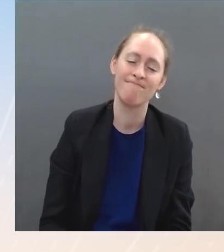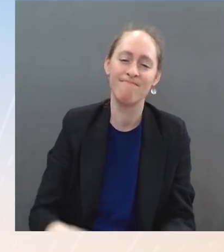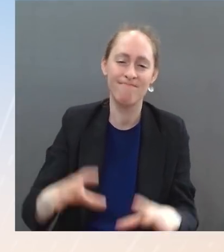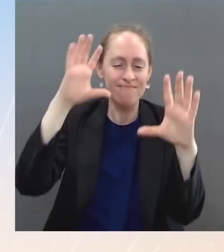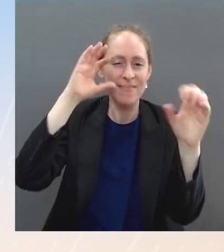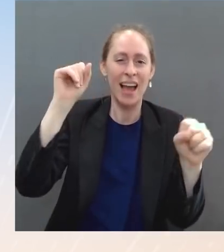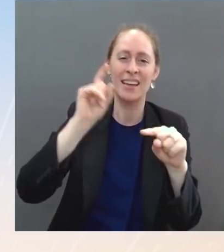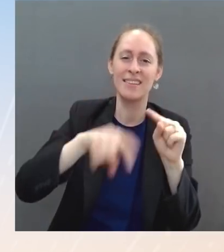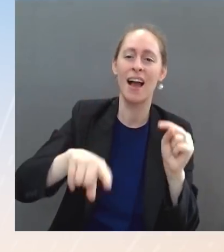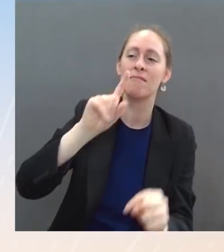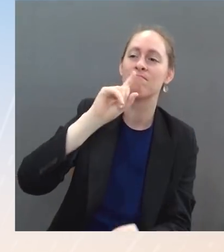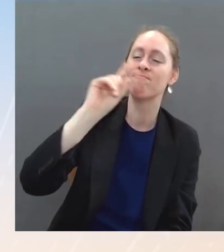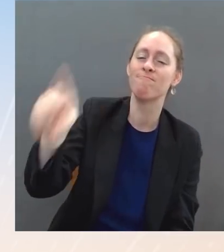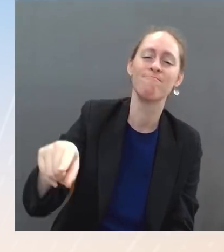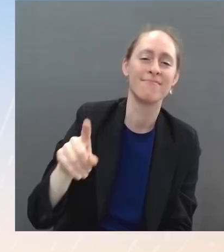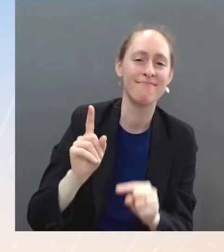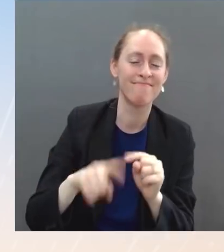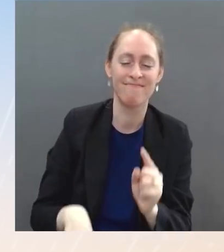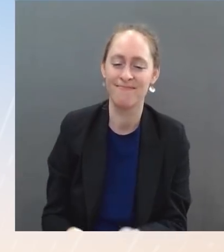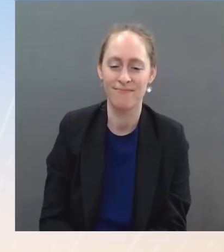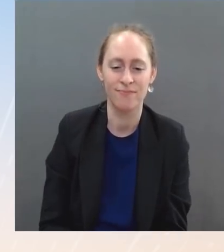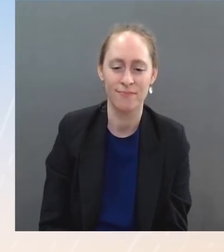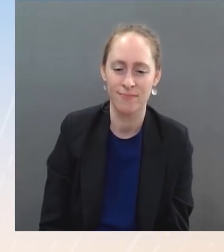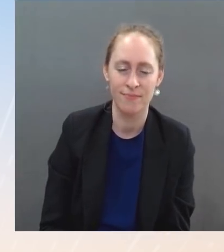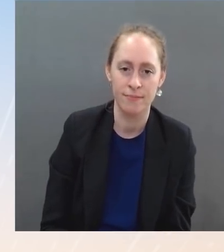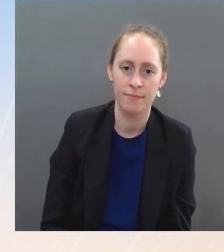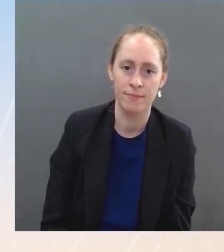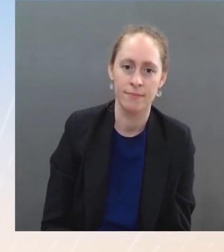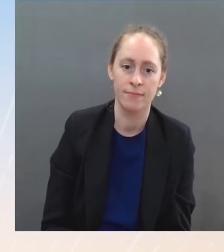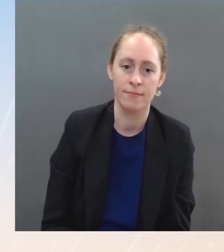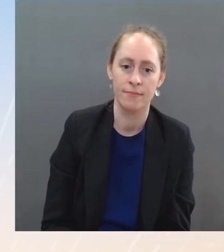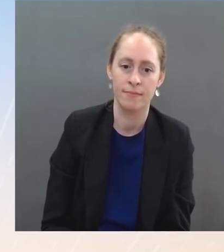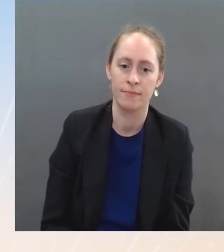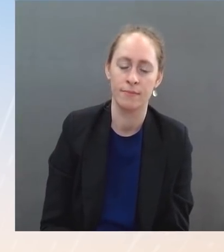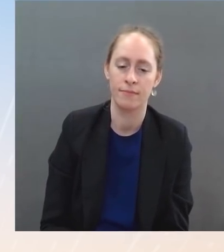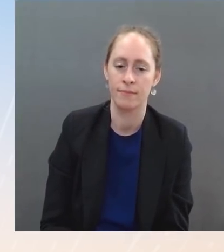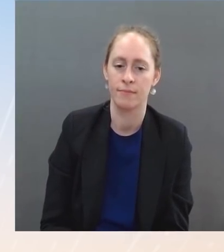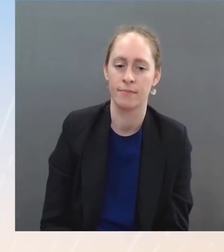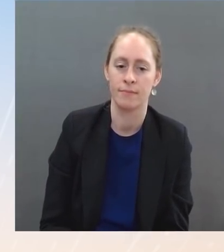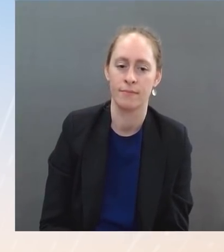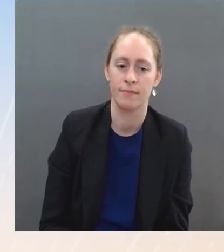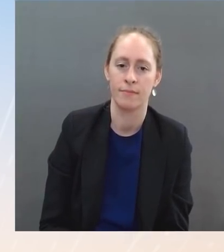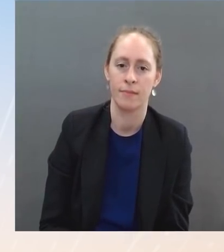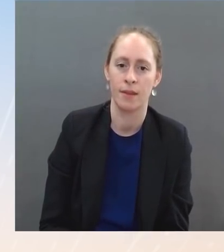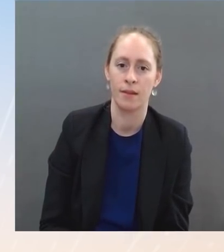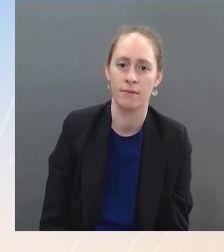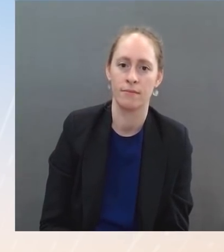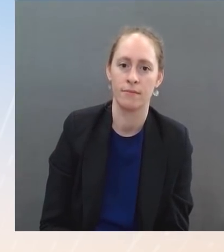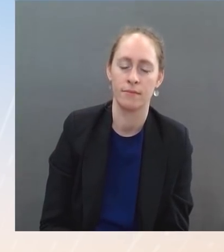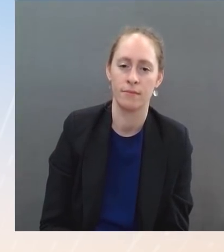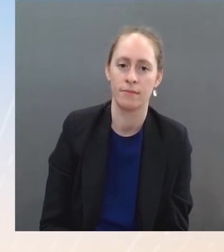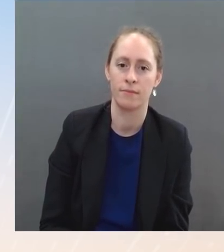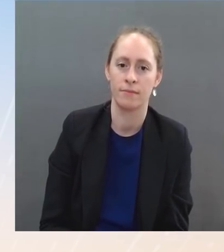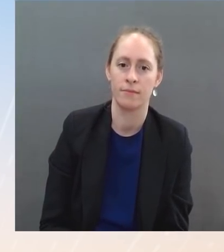Japan has the largest number of U.S. troops. Is there some way that they could be involved, as a country that also went through war,